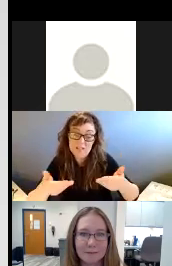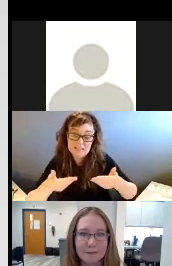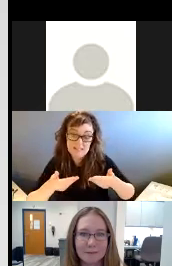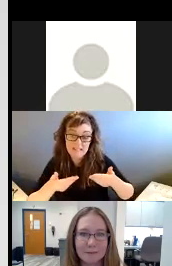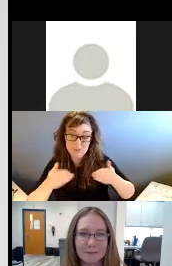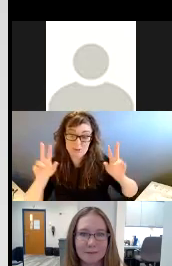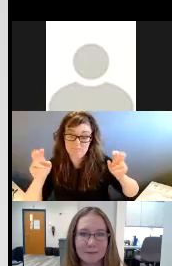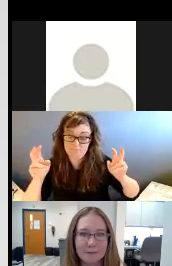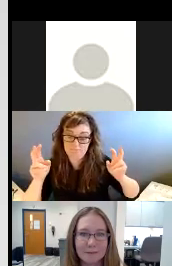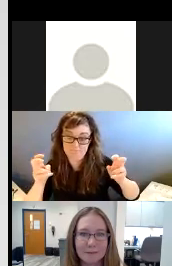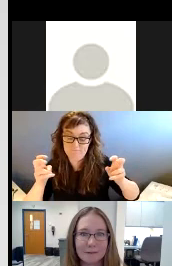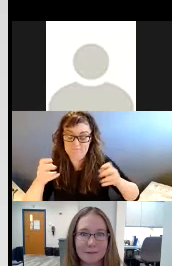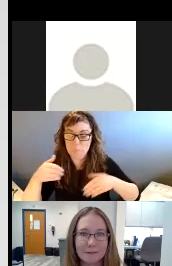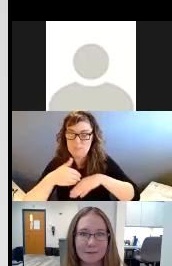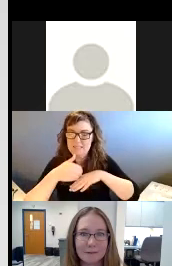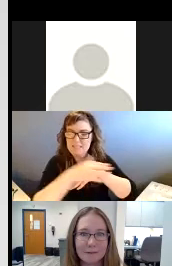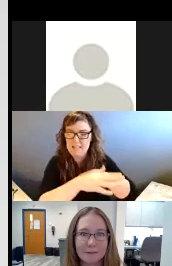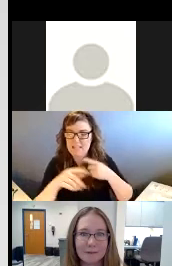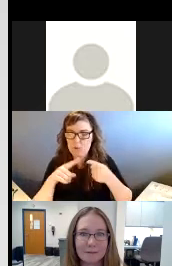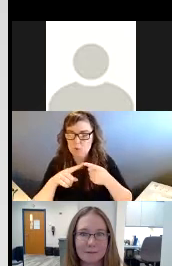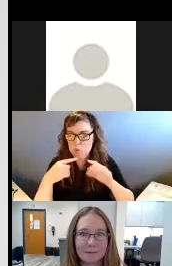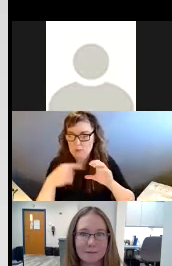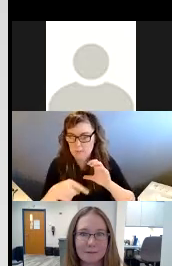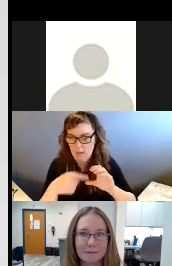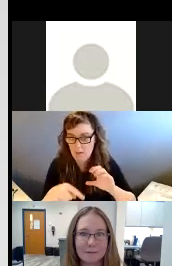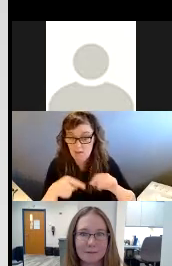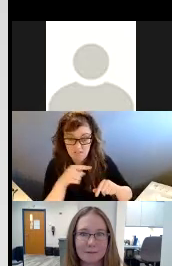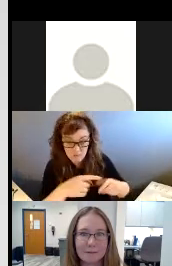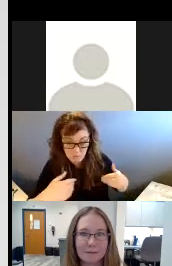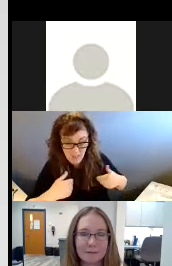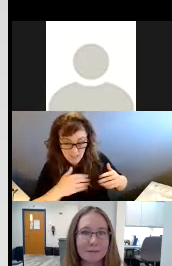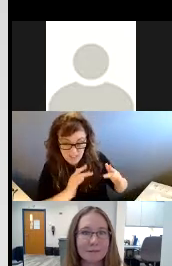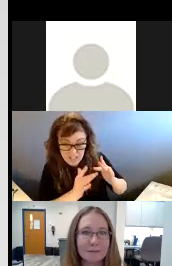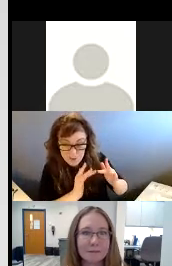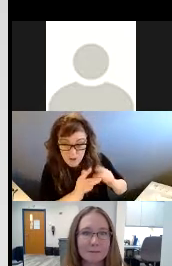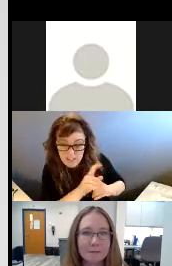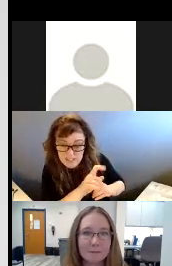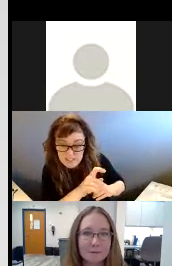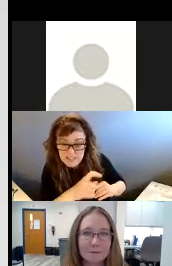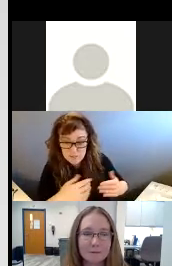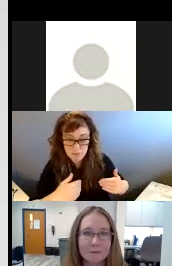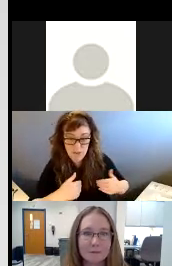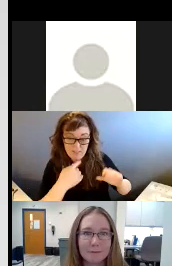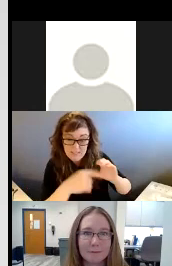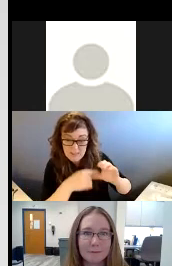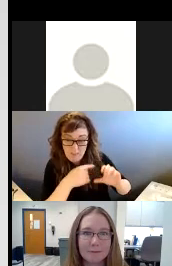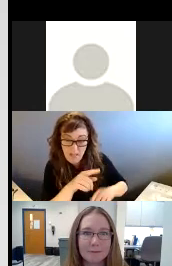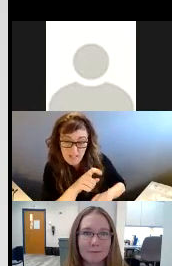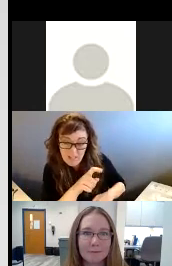DO THEY HAVE ACCESS TO THEIR EMAIL OR THE INTERNET TO THEY CAN OPEN THAT INVITATION FROM THE HOST?